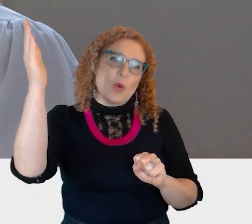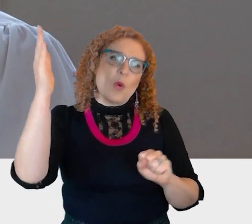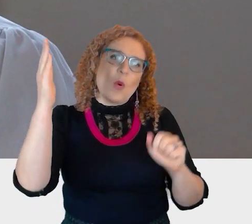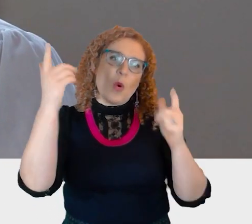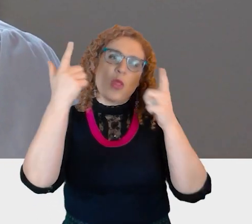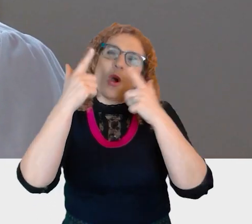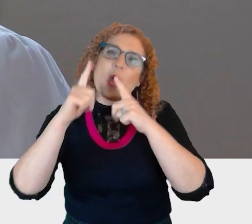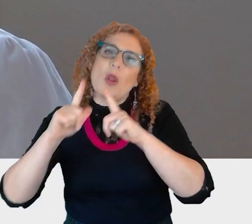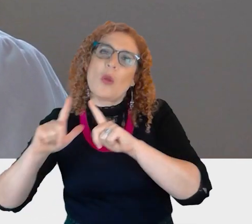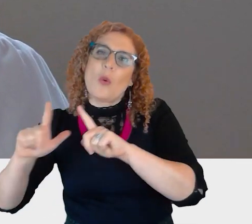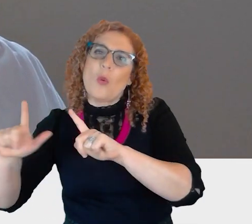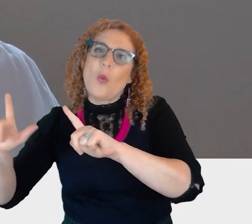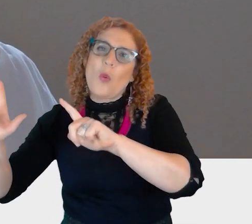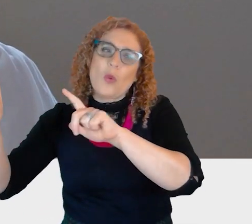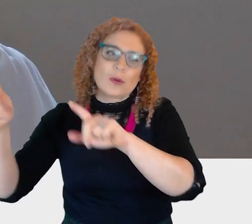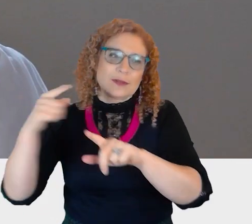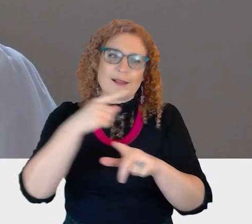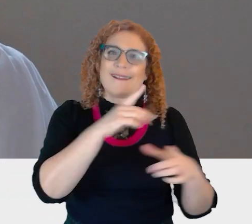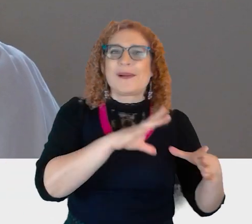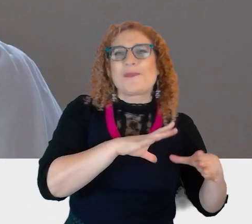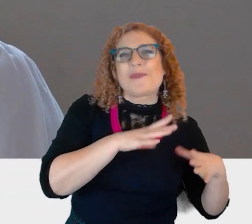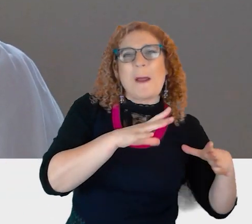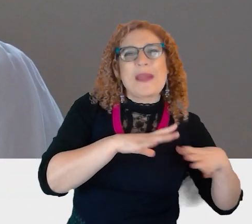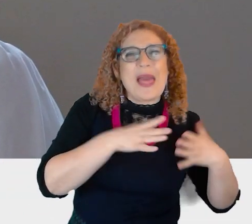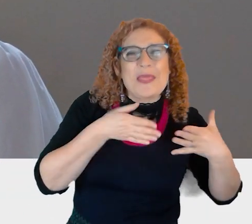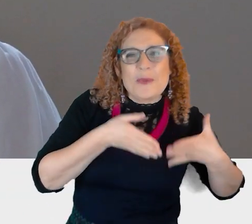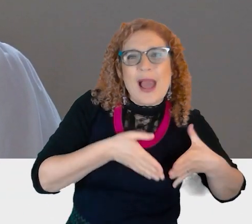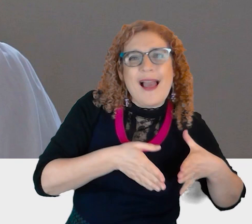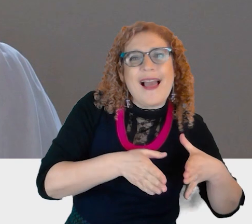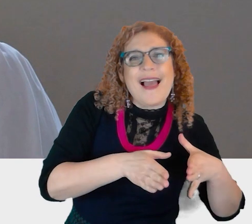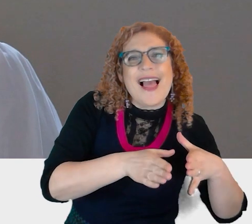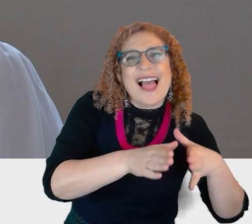Keep watch, take heart